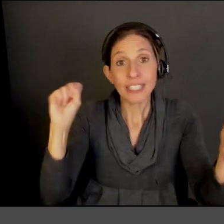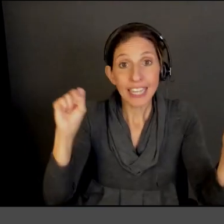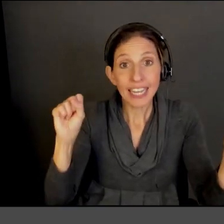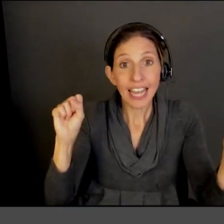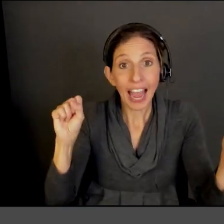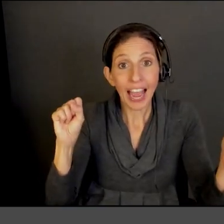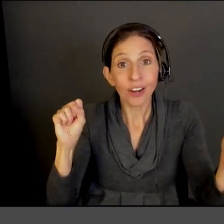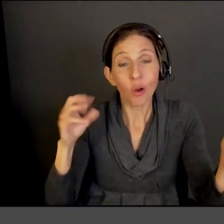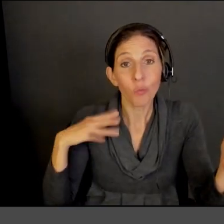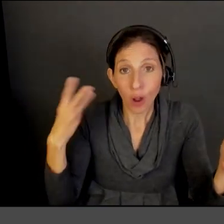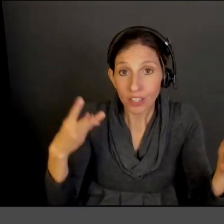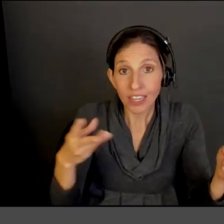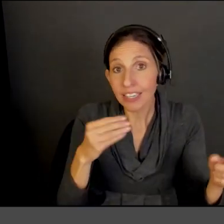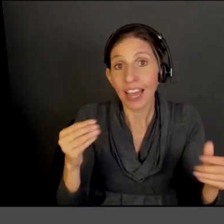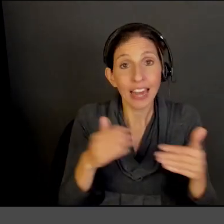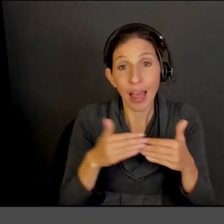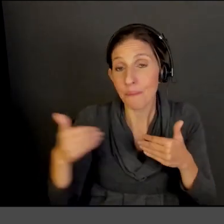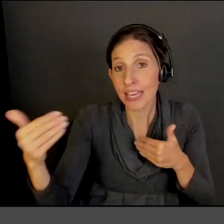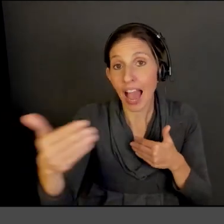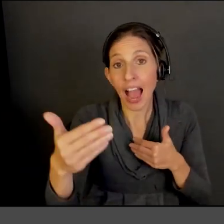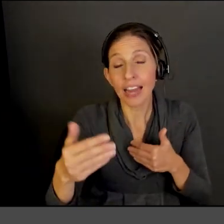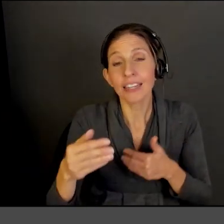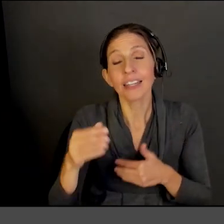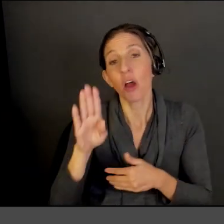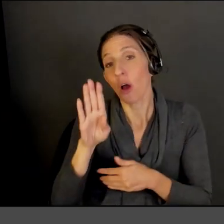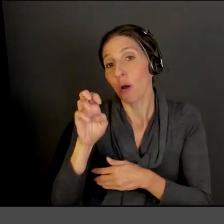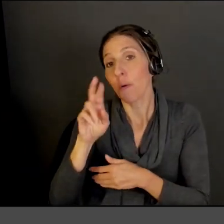SO THAT SO I KIND OF MEANDERED